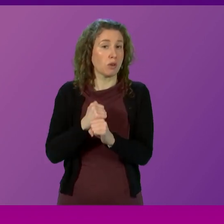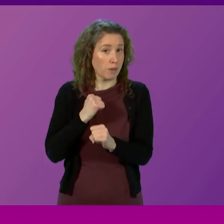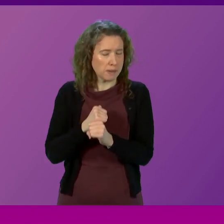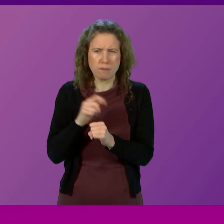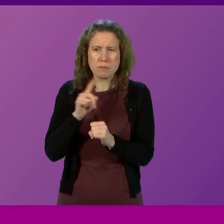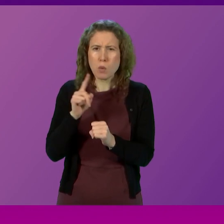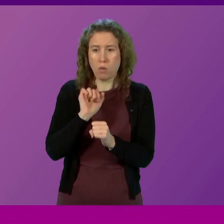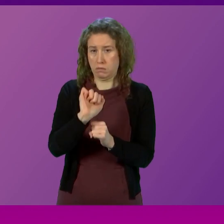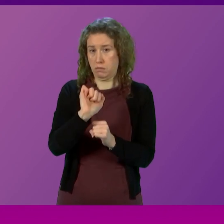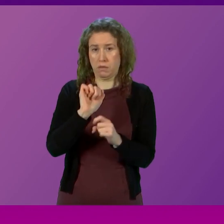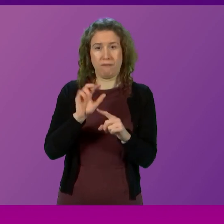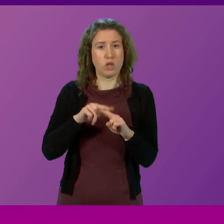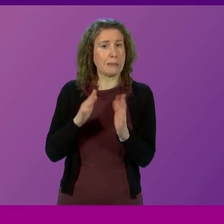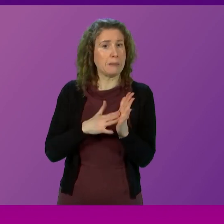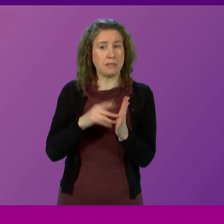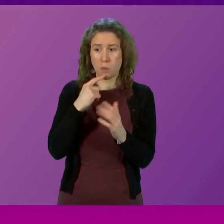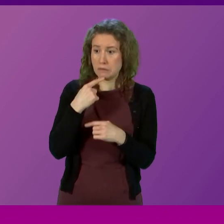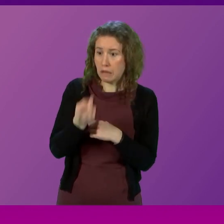What does the First Minister have to say to Lucy and her friends,